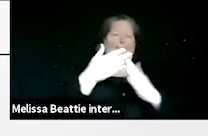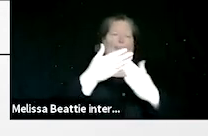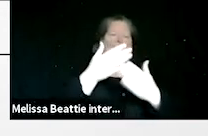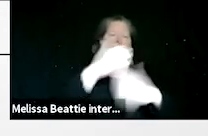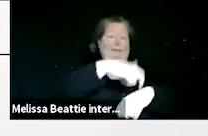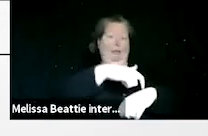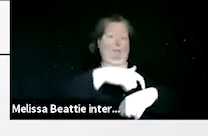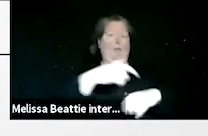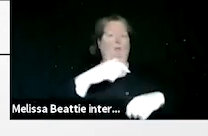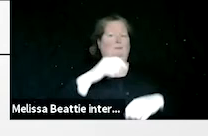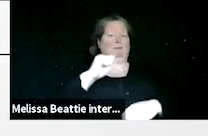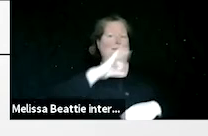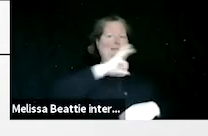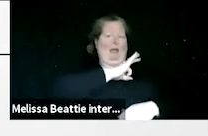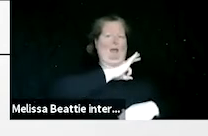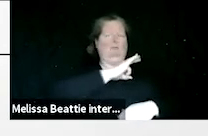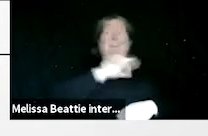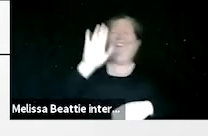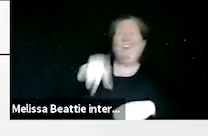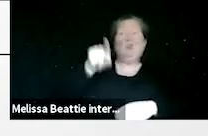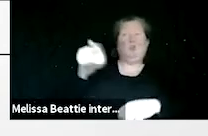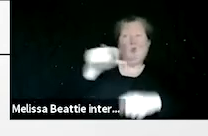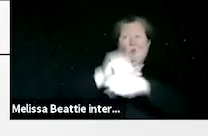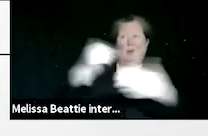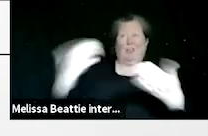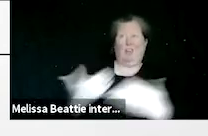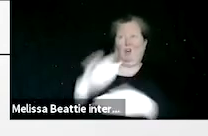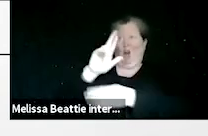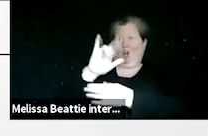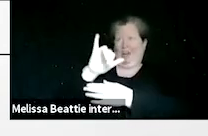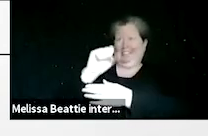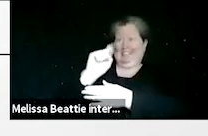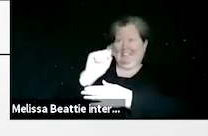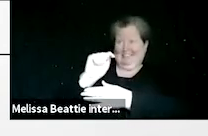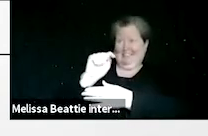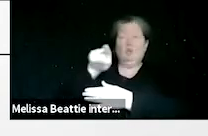Ben Woelk: You're going to be really good at recognizing fish. Now, whether that's really